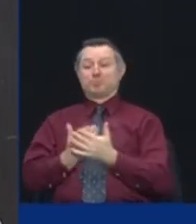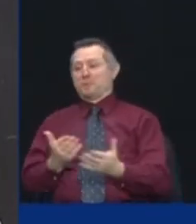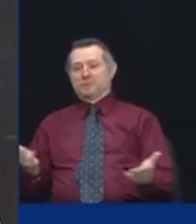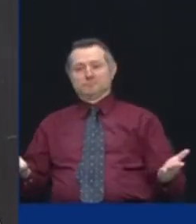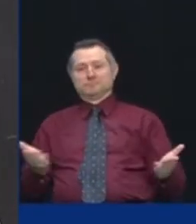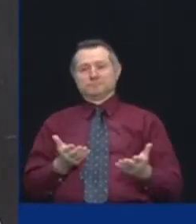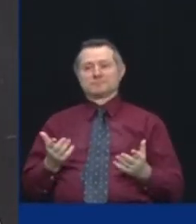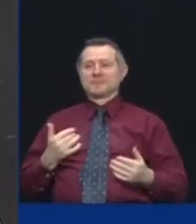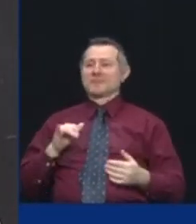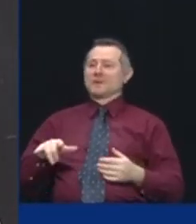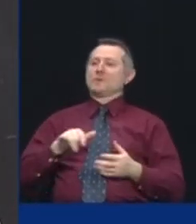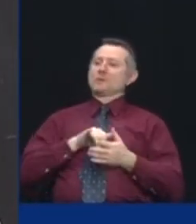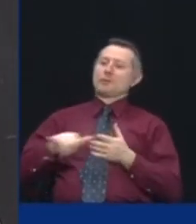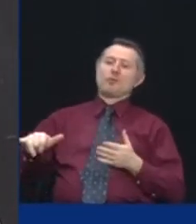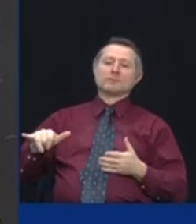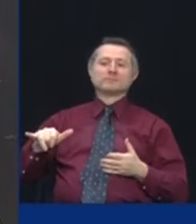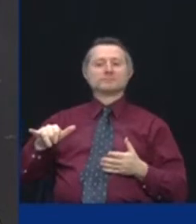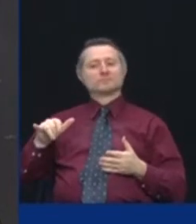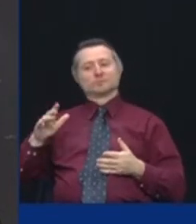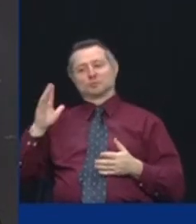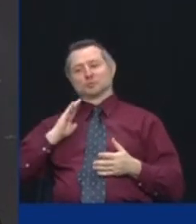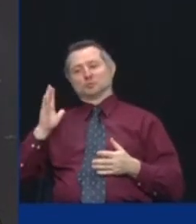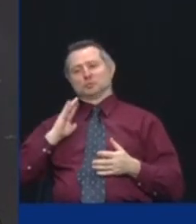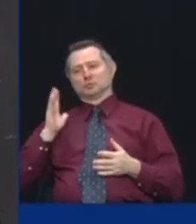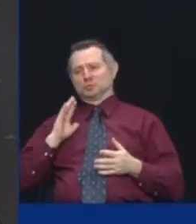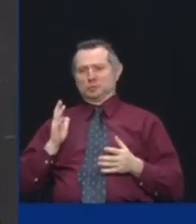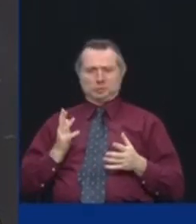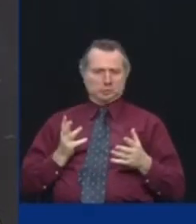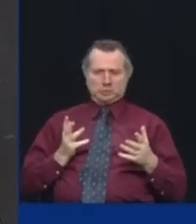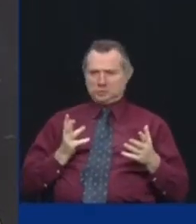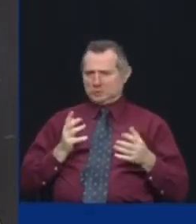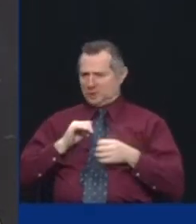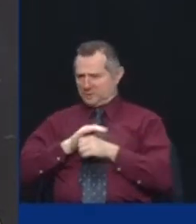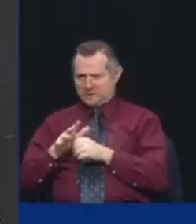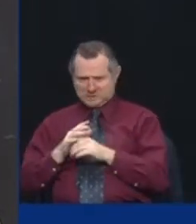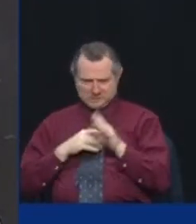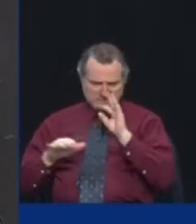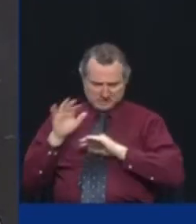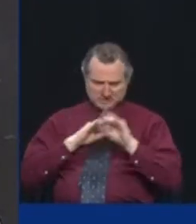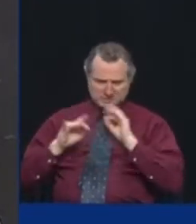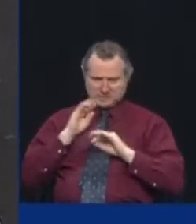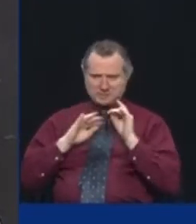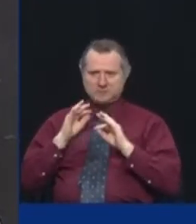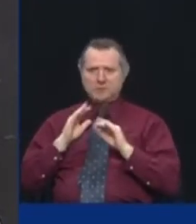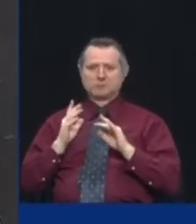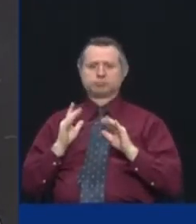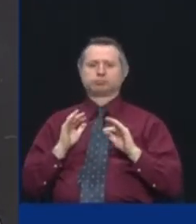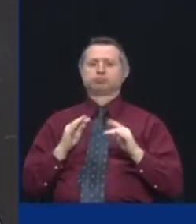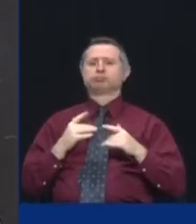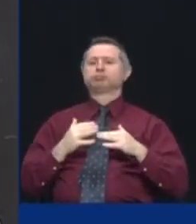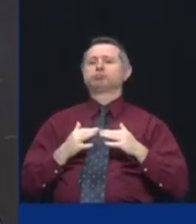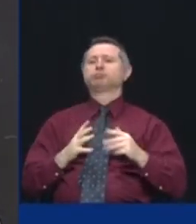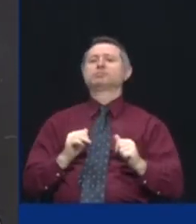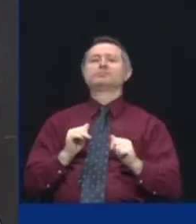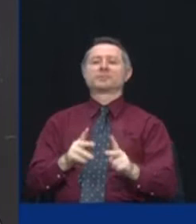HAS LED TO SOME OF THESE ANNOUNCEMENTS. MORE IMPORTANTLY, FUNDAMENTALLY, IT SPEAKS VOLUMES FOR WHERE WE